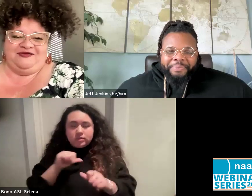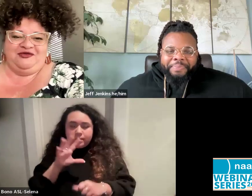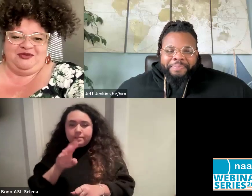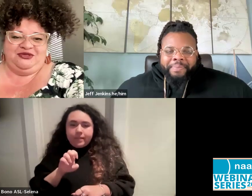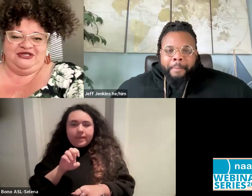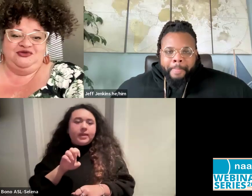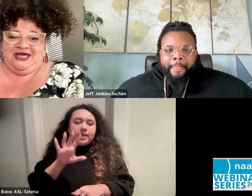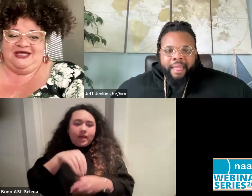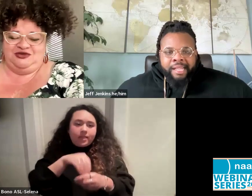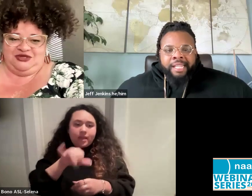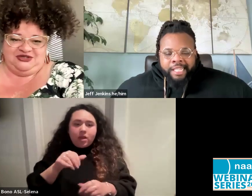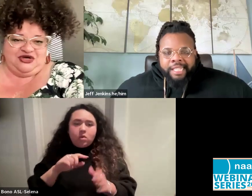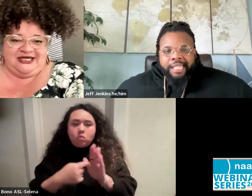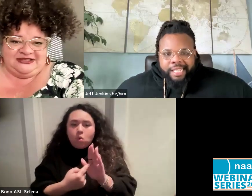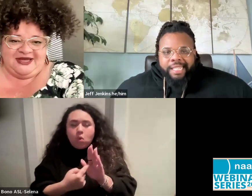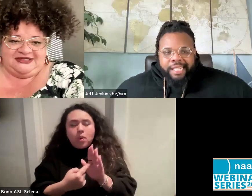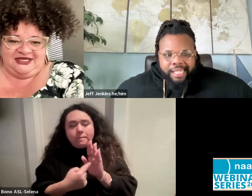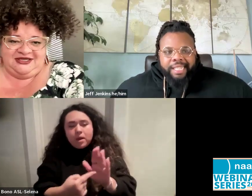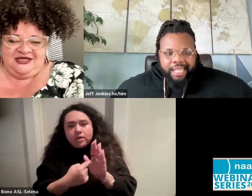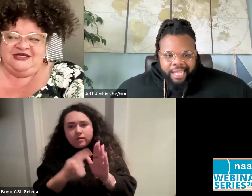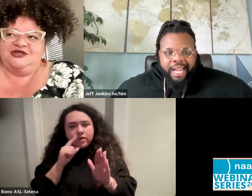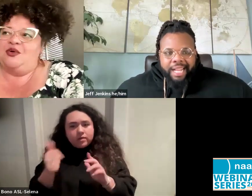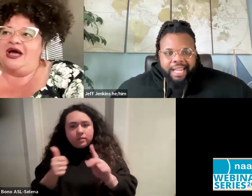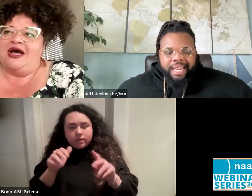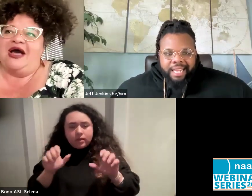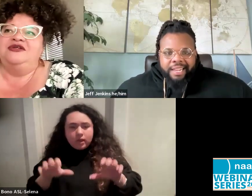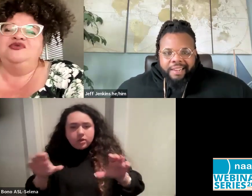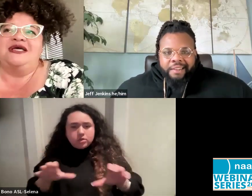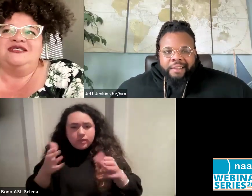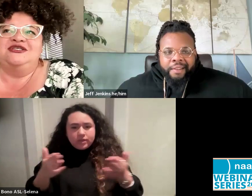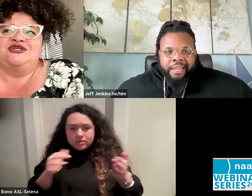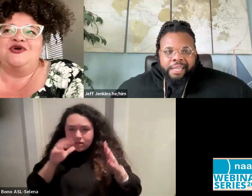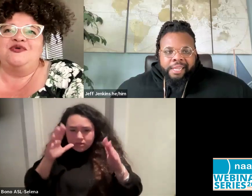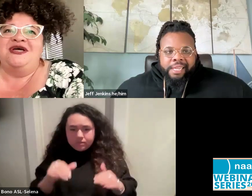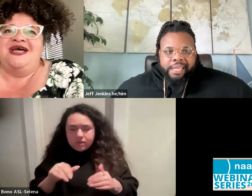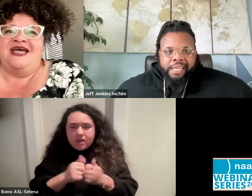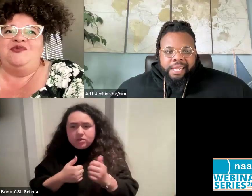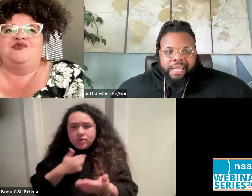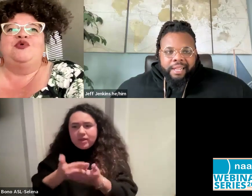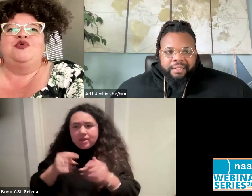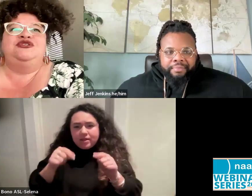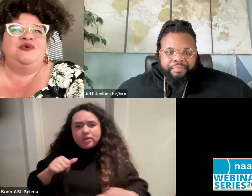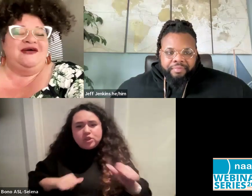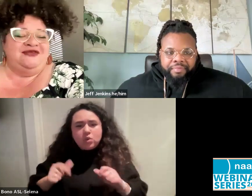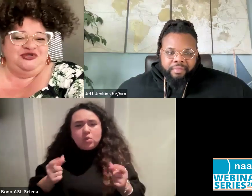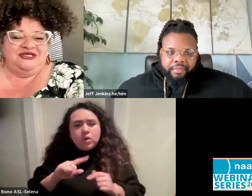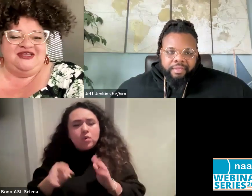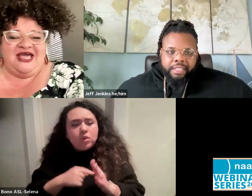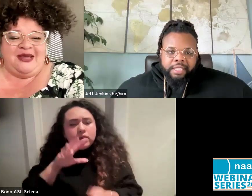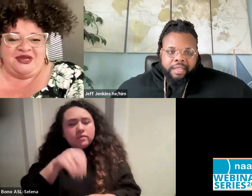for other people that you can do things you're not expecting. So how did you get to this show and what role did you have in choosing the name?